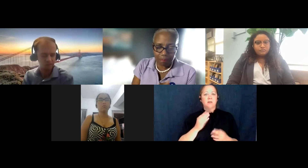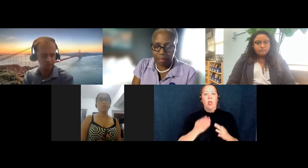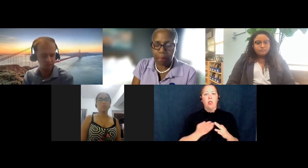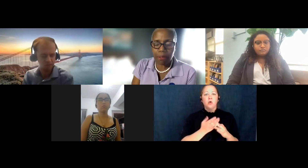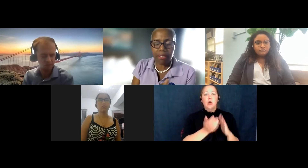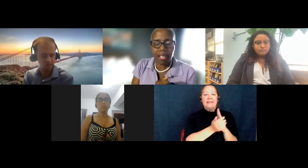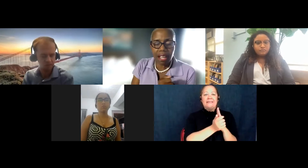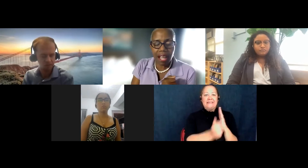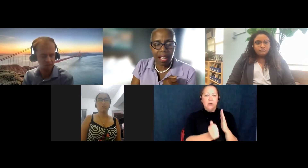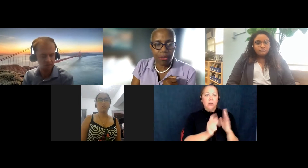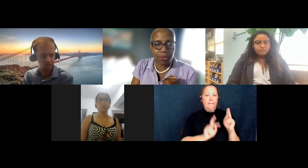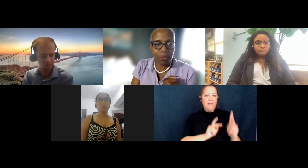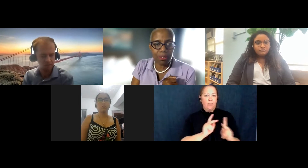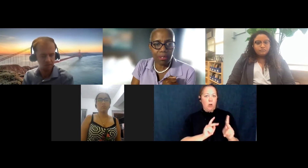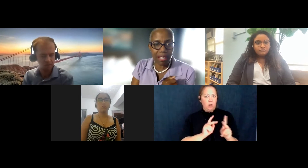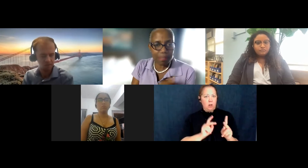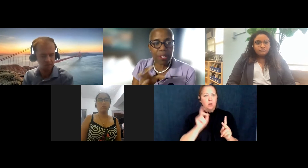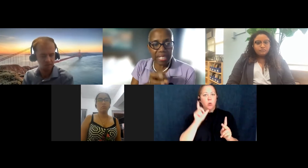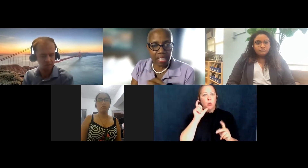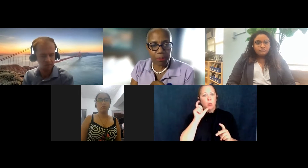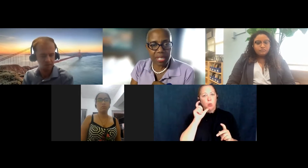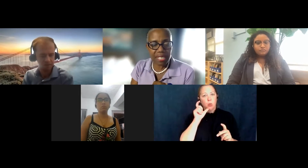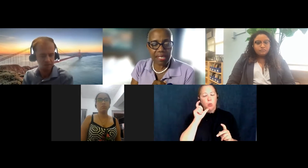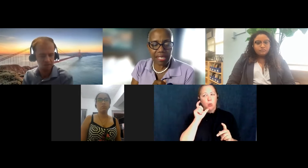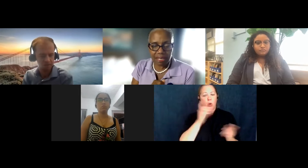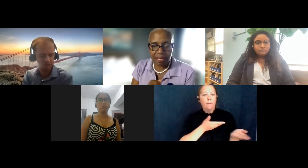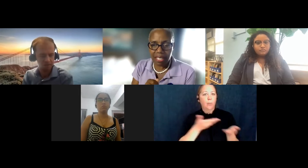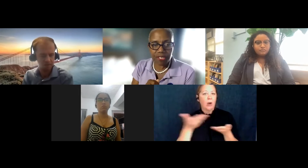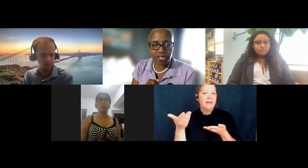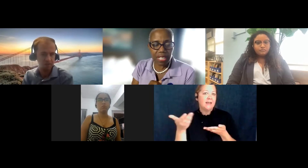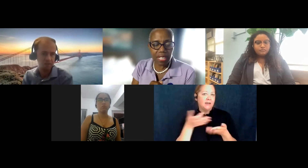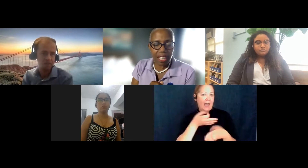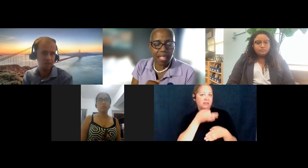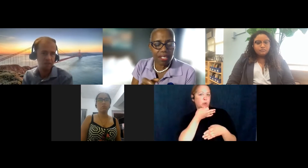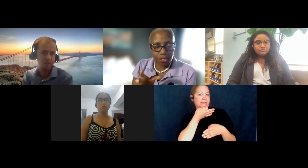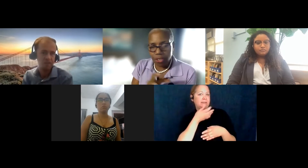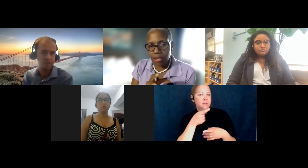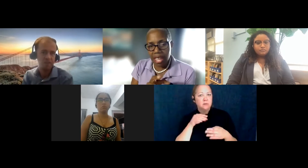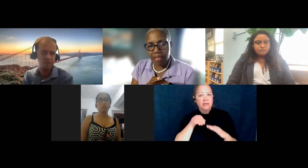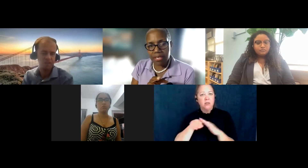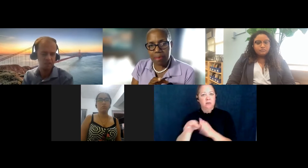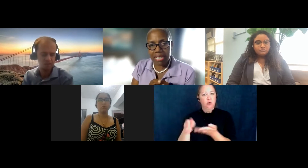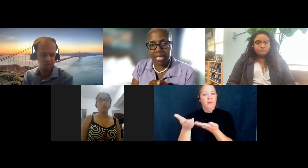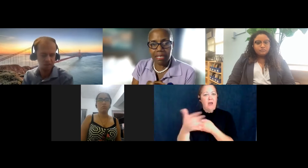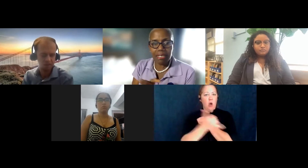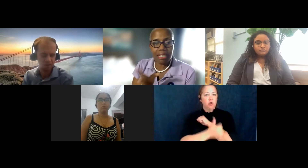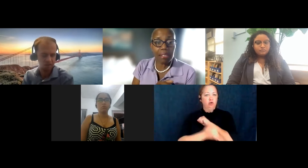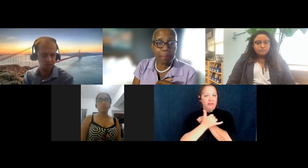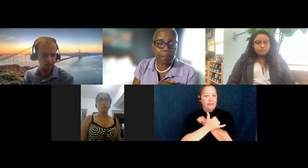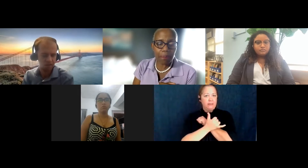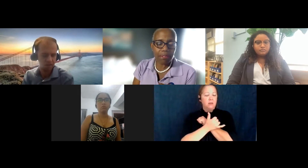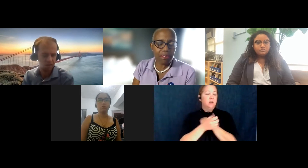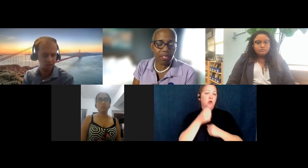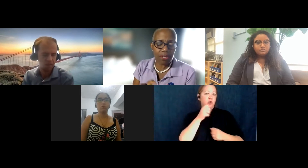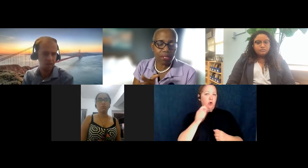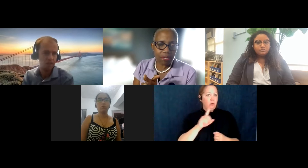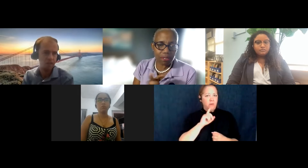people who bring in expertise to the country. You don't have as many young people. Those